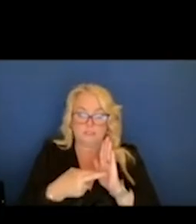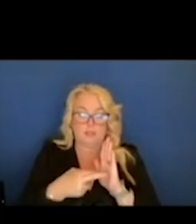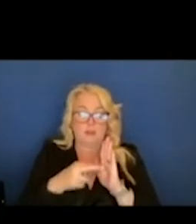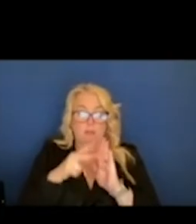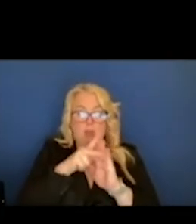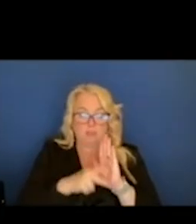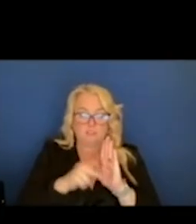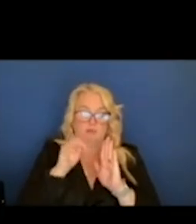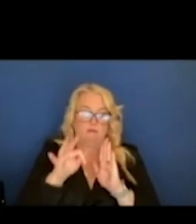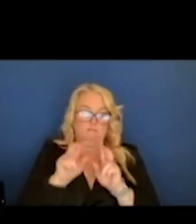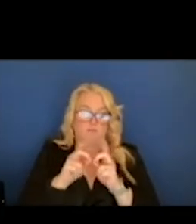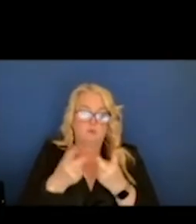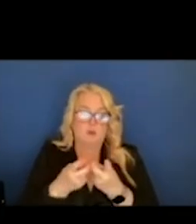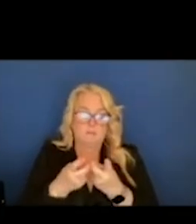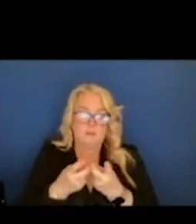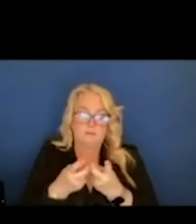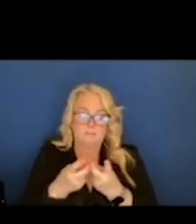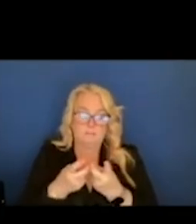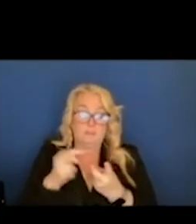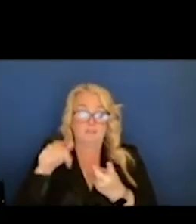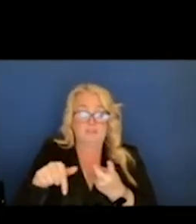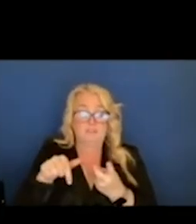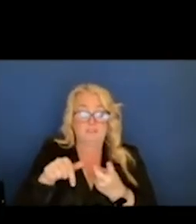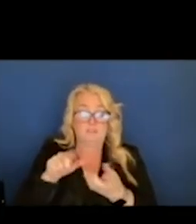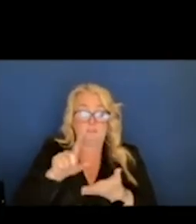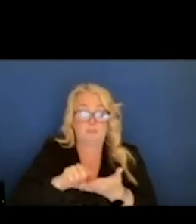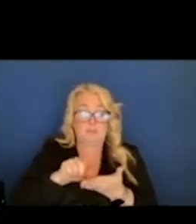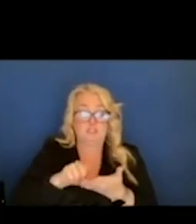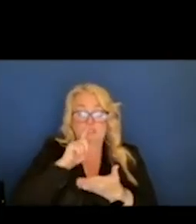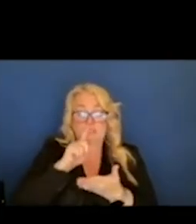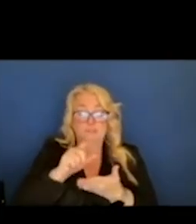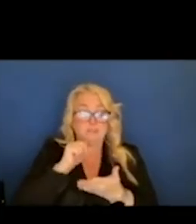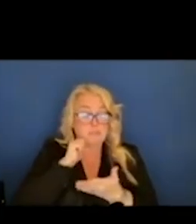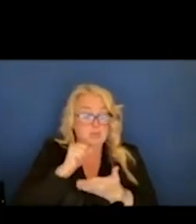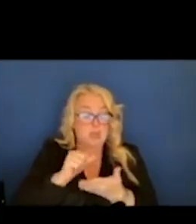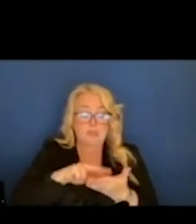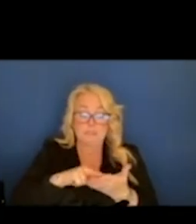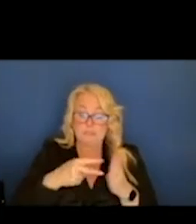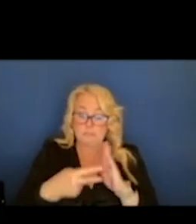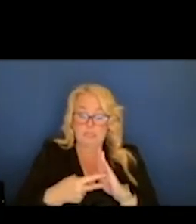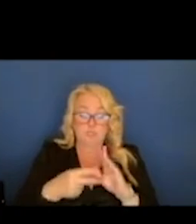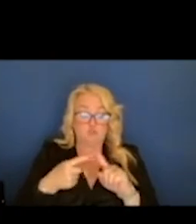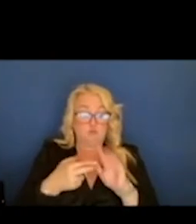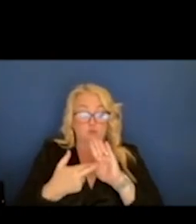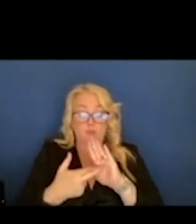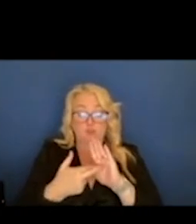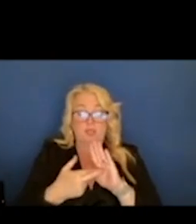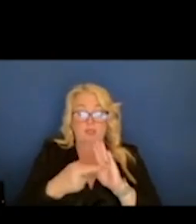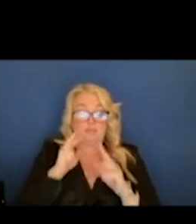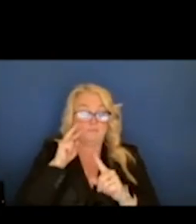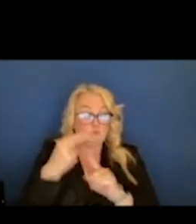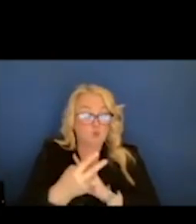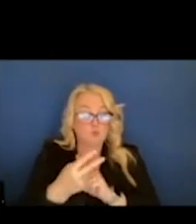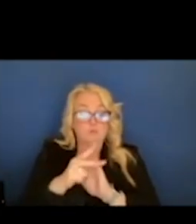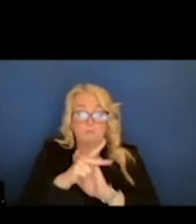the Department. This publication is not intended to represent the views or policy of or be an